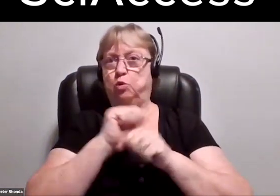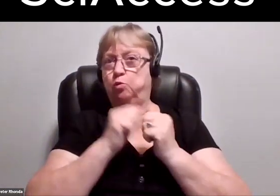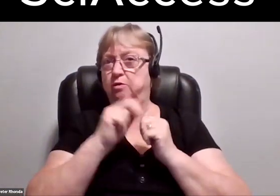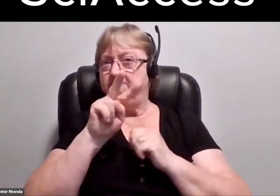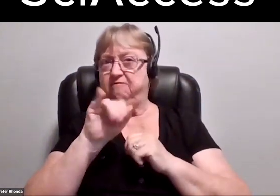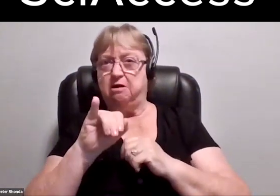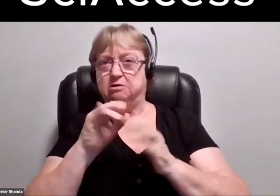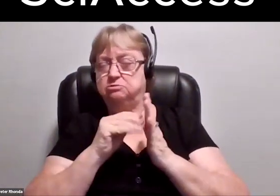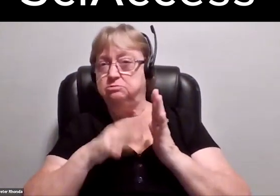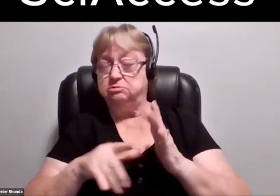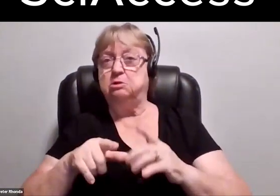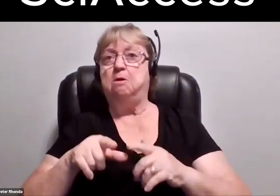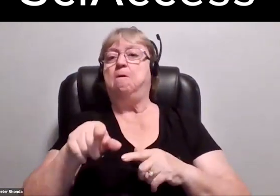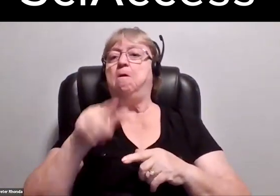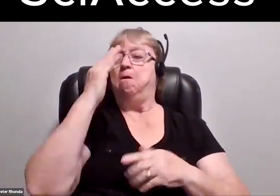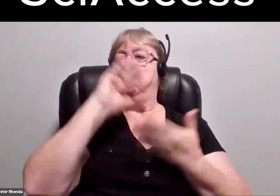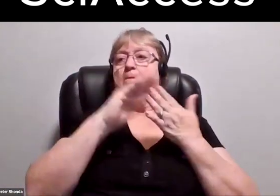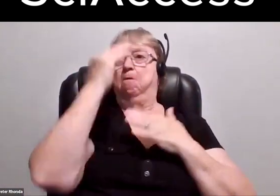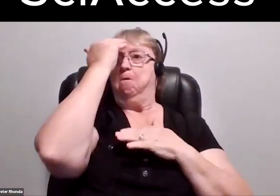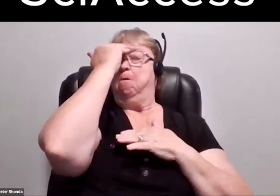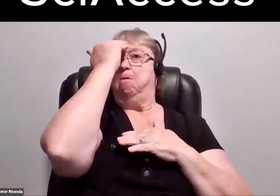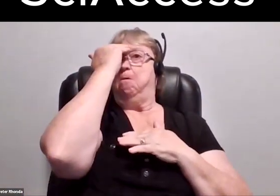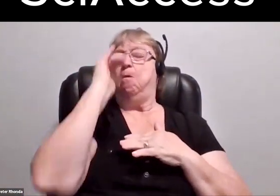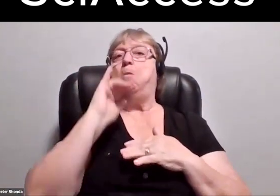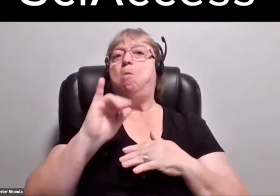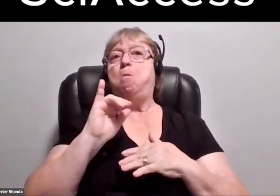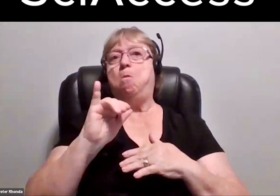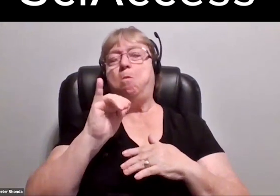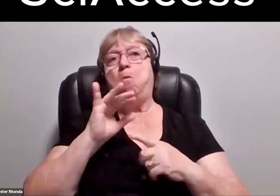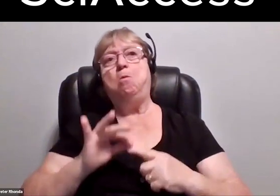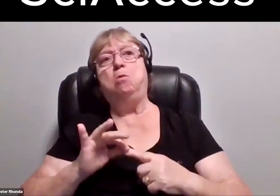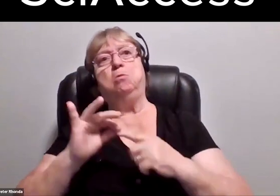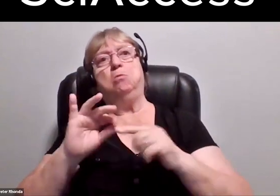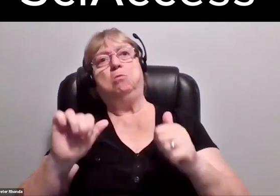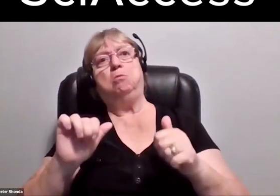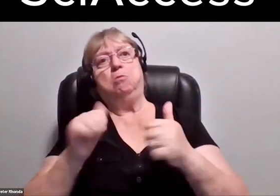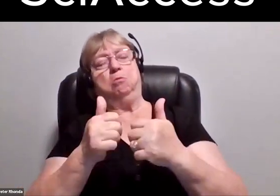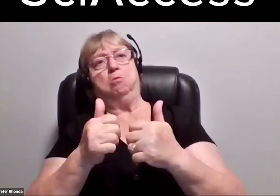become aware of some of the unique issues